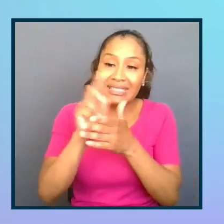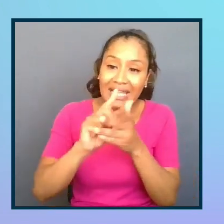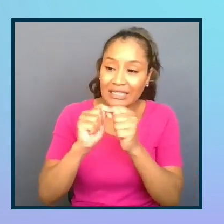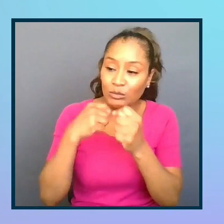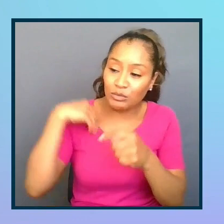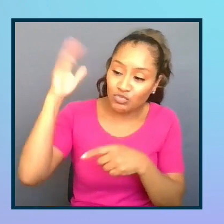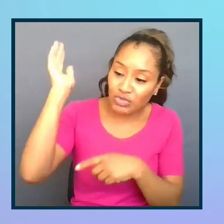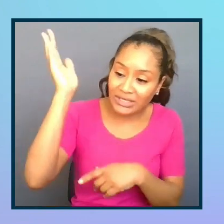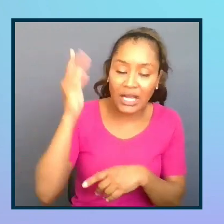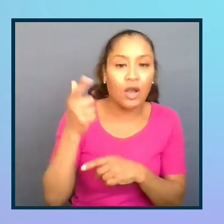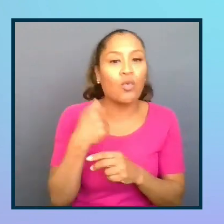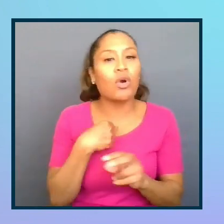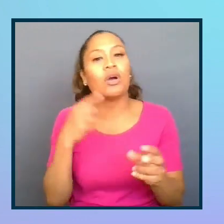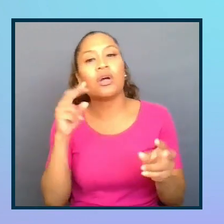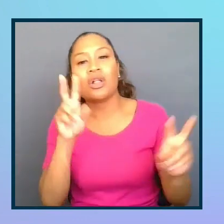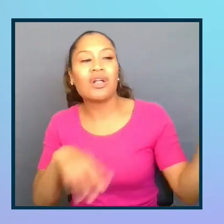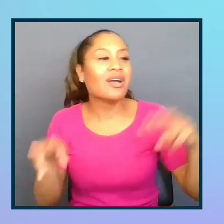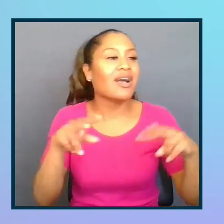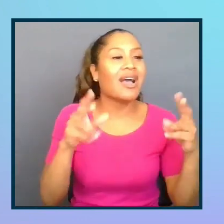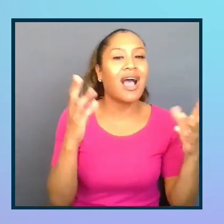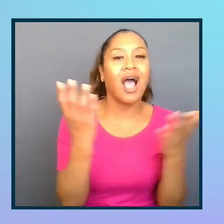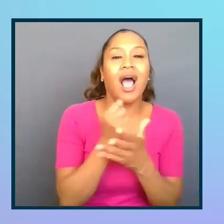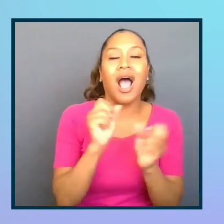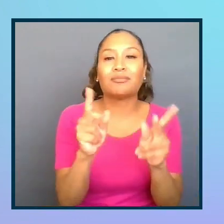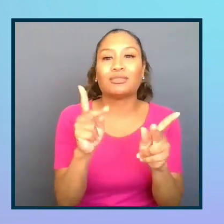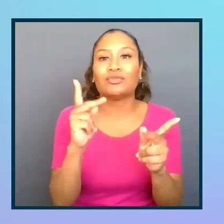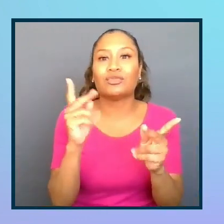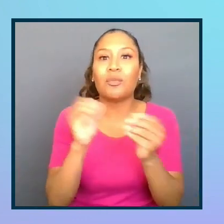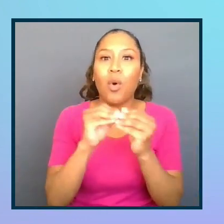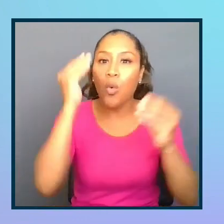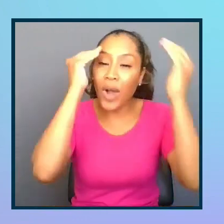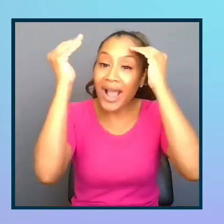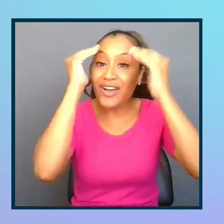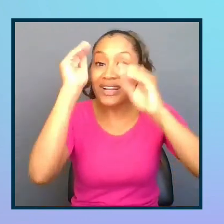for opportunities to raise awareness and talk about accessibility.